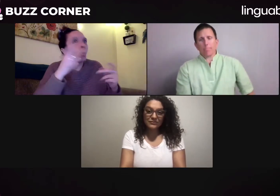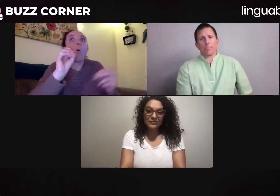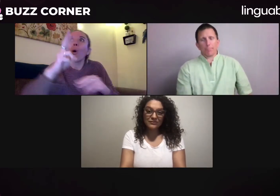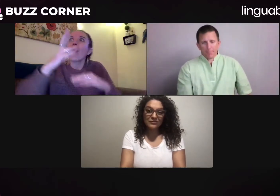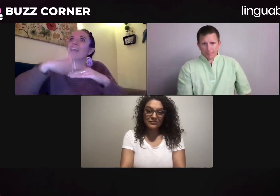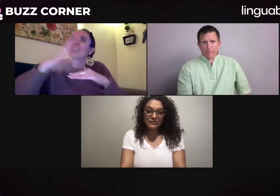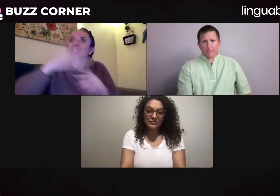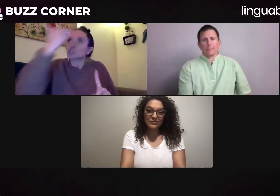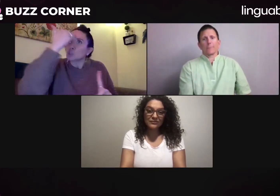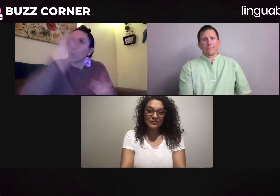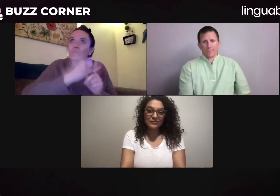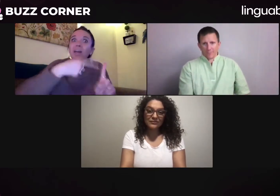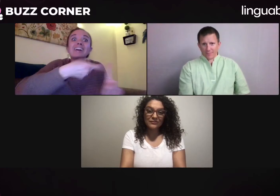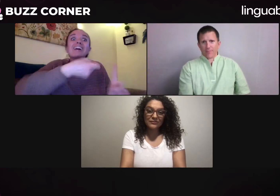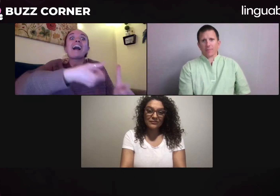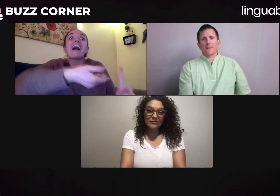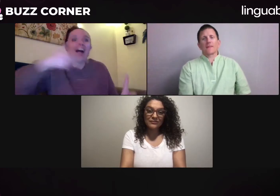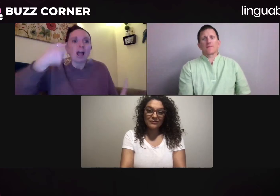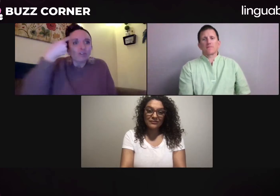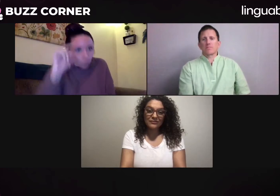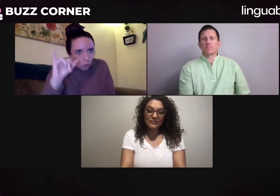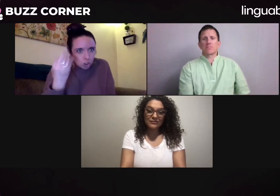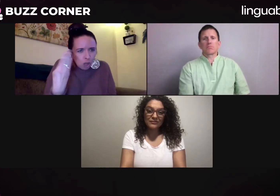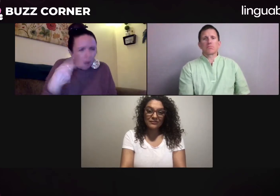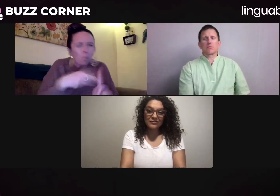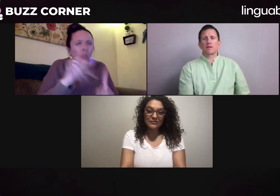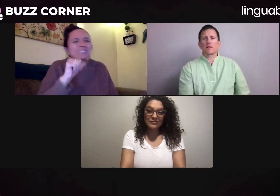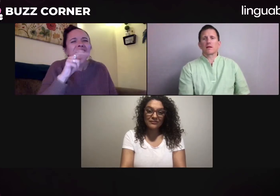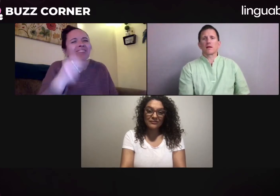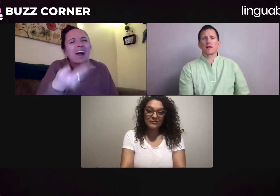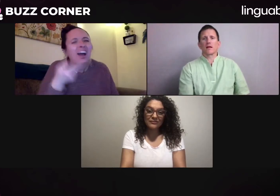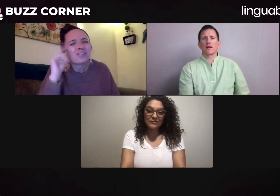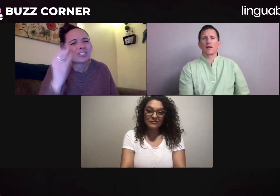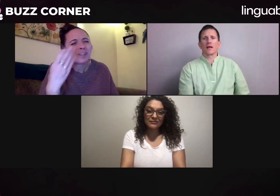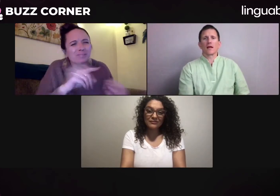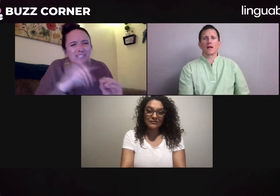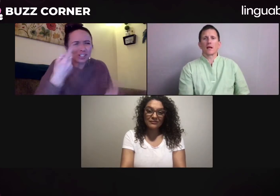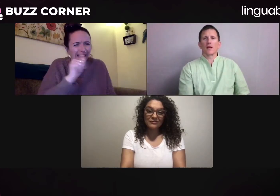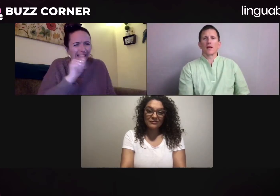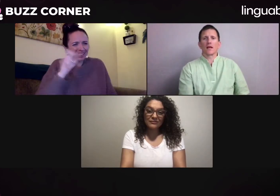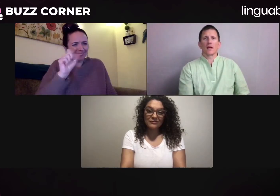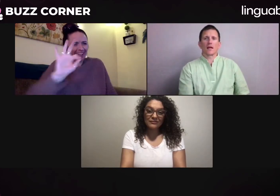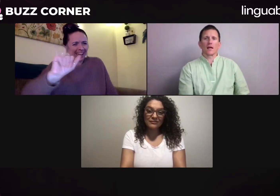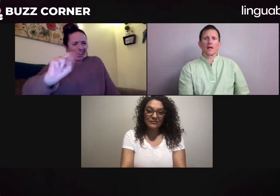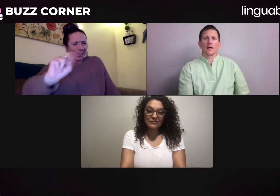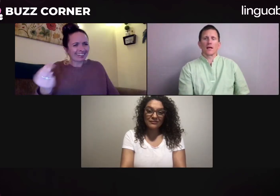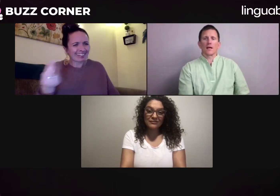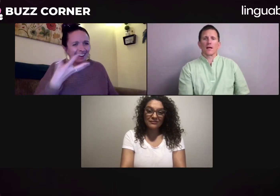Exactly. Or, you know, I don't know, just getting hired on for jobs